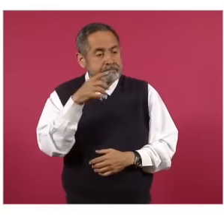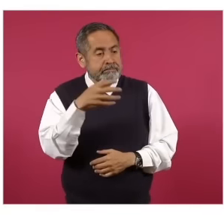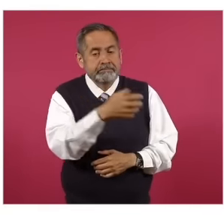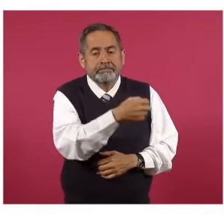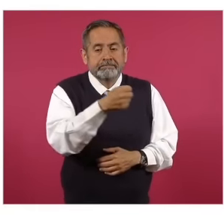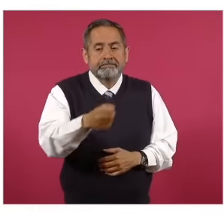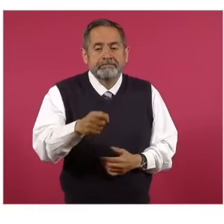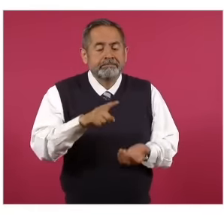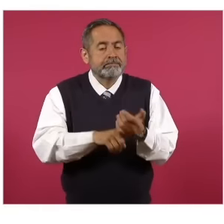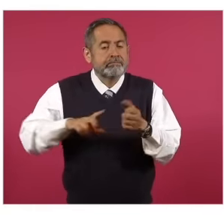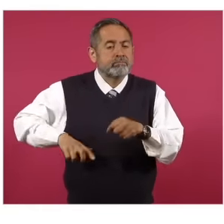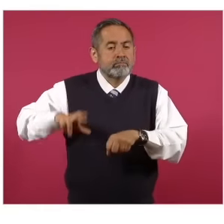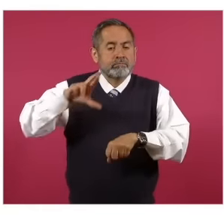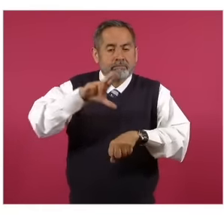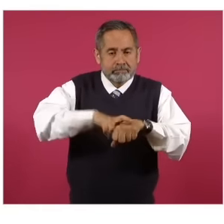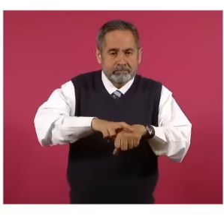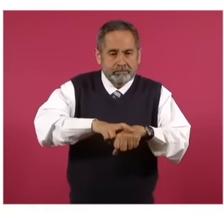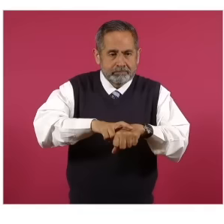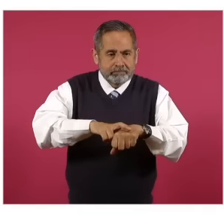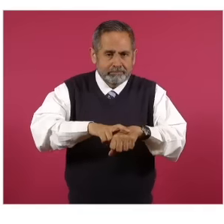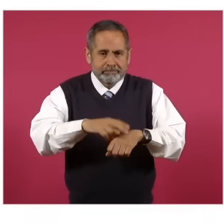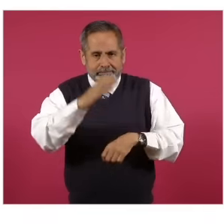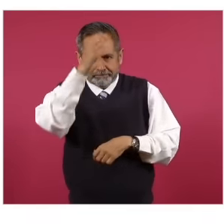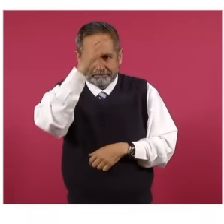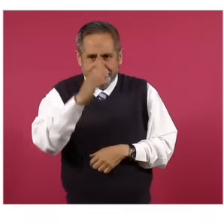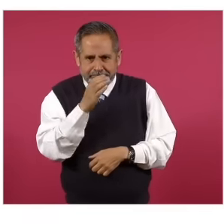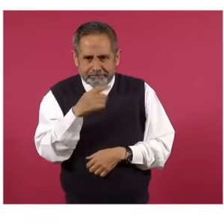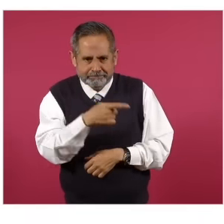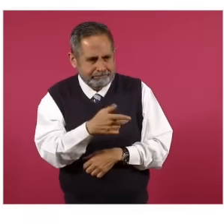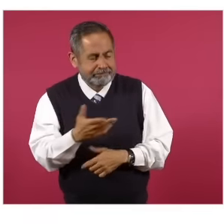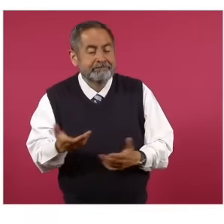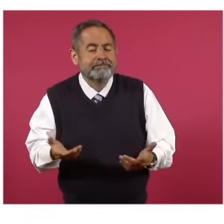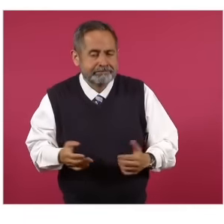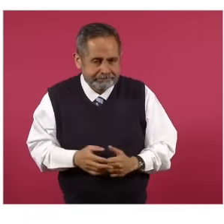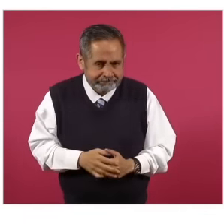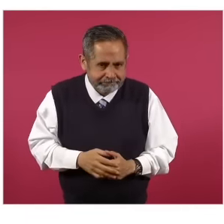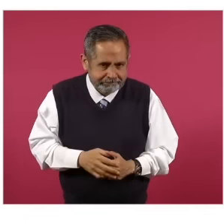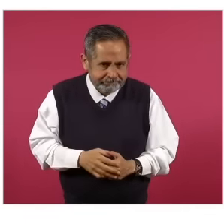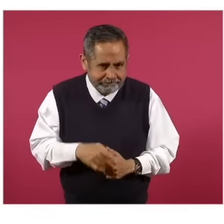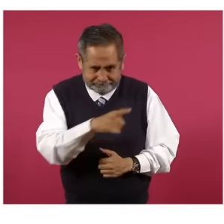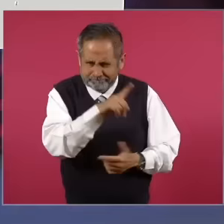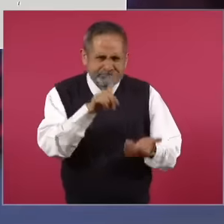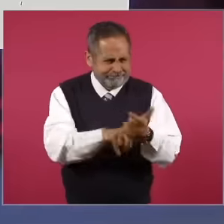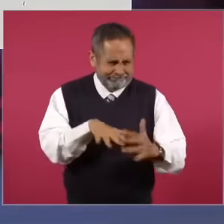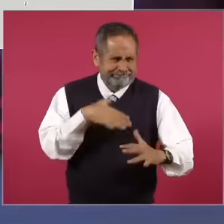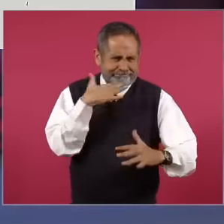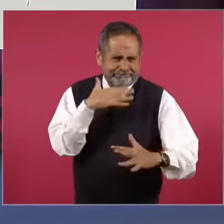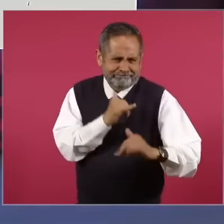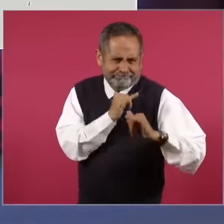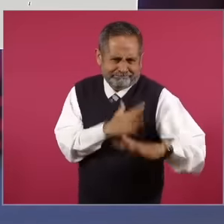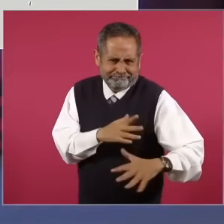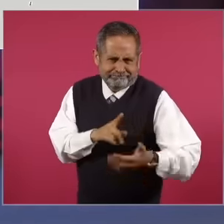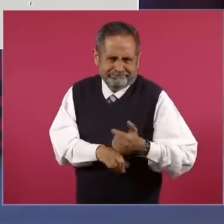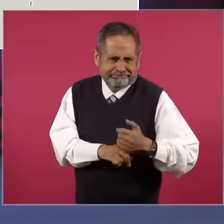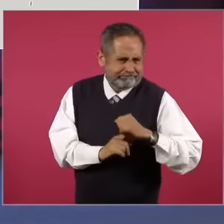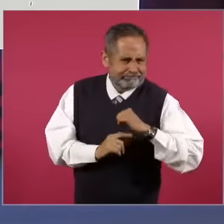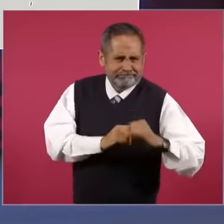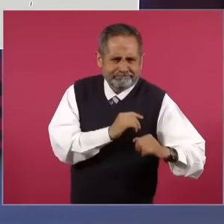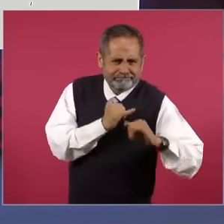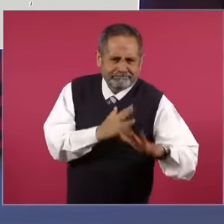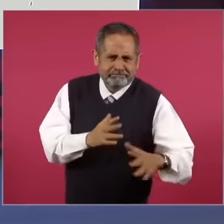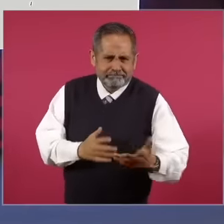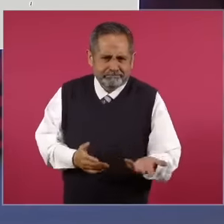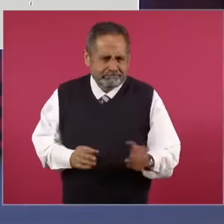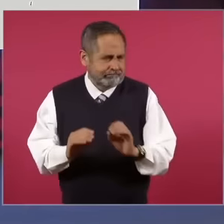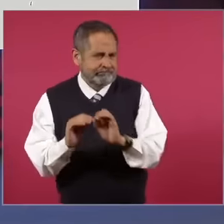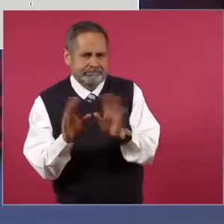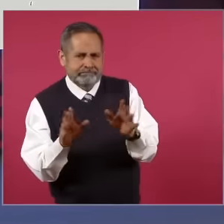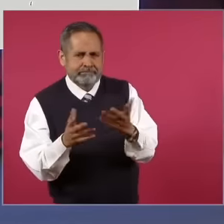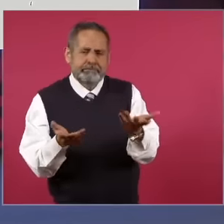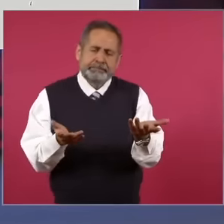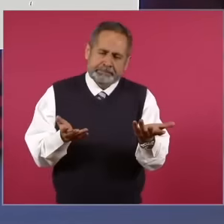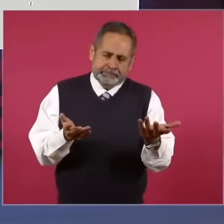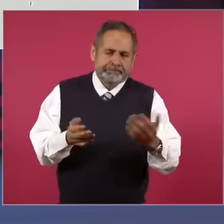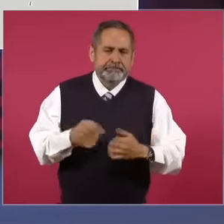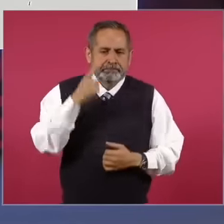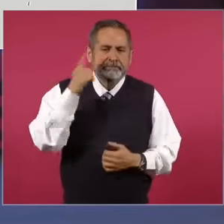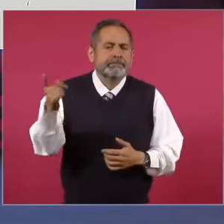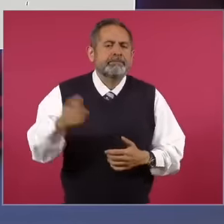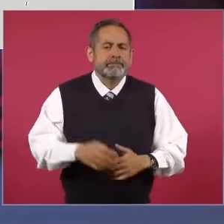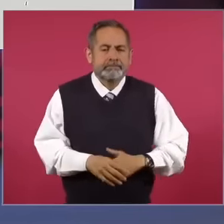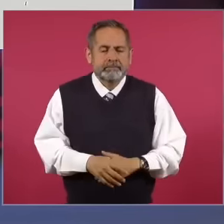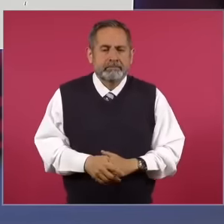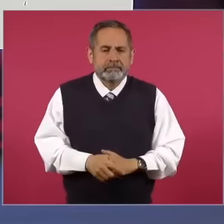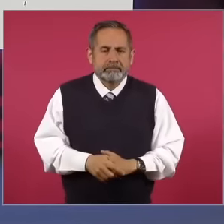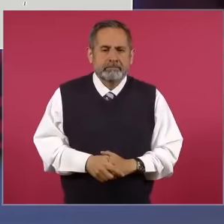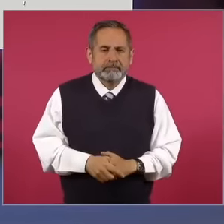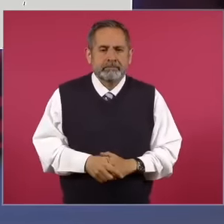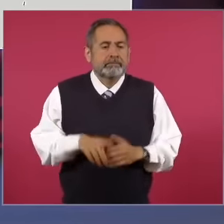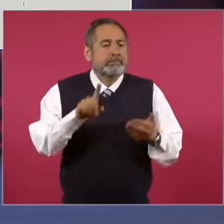Coahuila that is totally a scam Yes then eh the